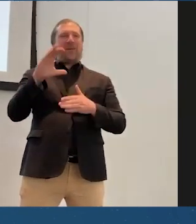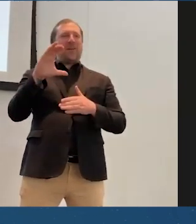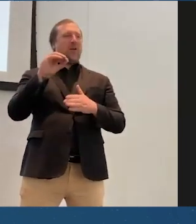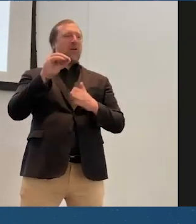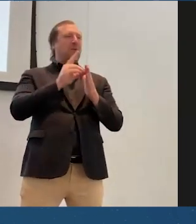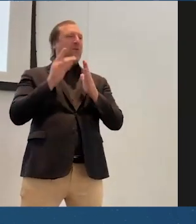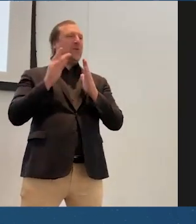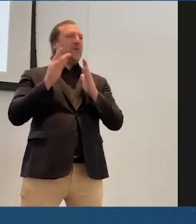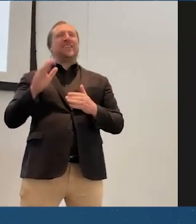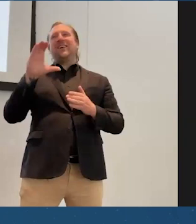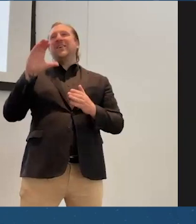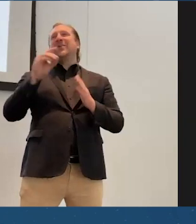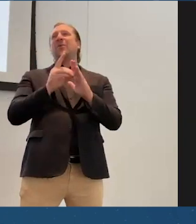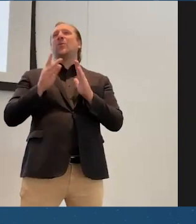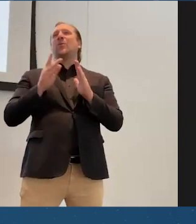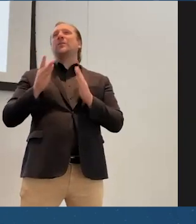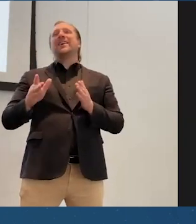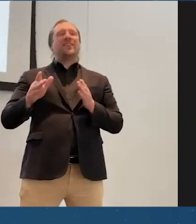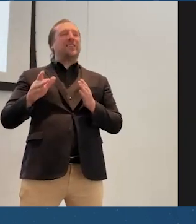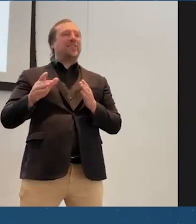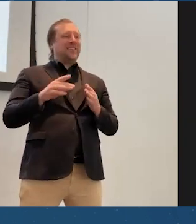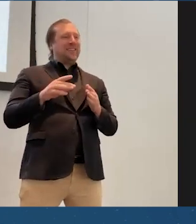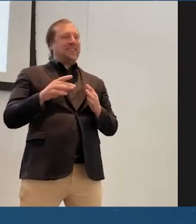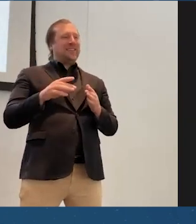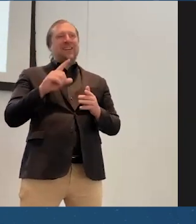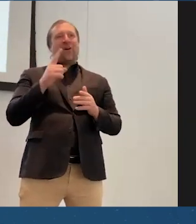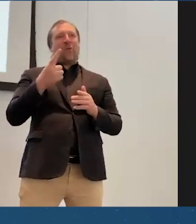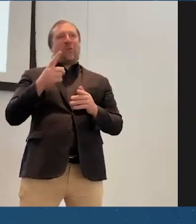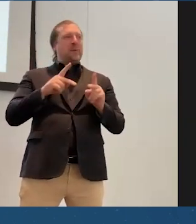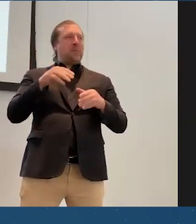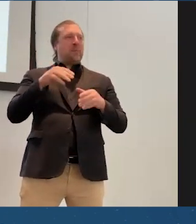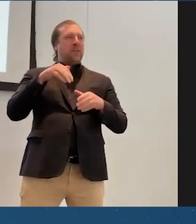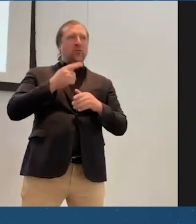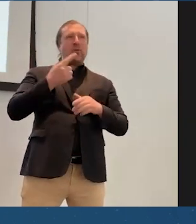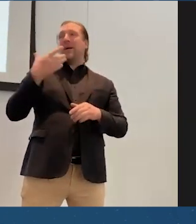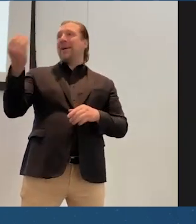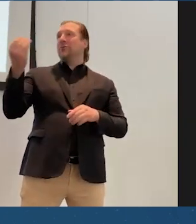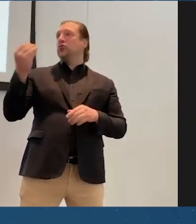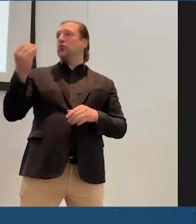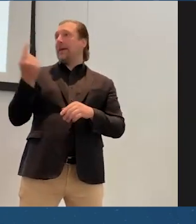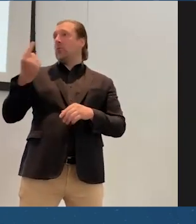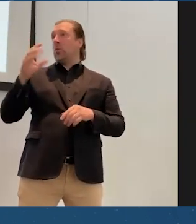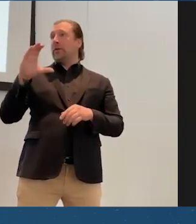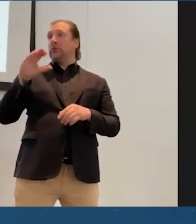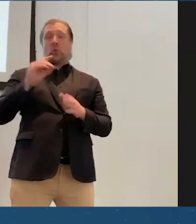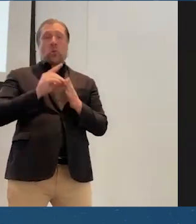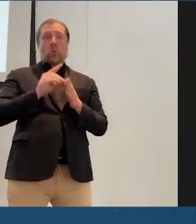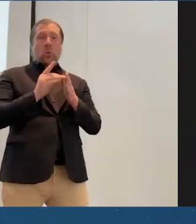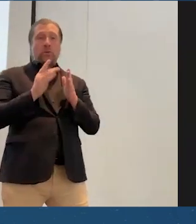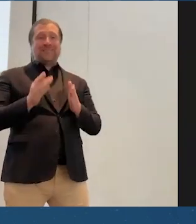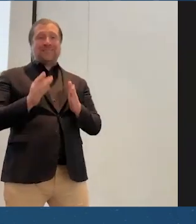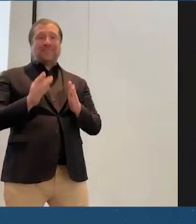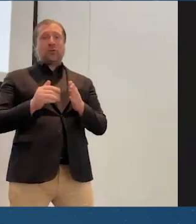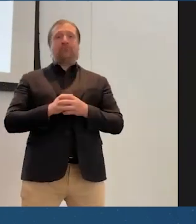So co-designers are not just folks that are internal but also the folks that are external. Everyone is a co-designer, and this involves